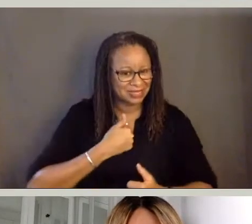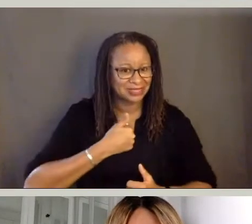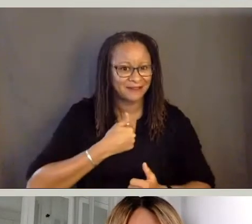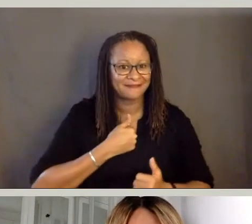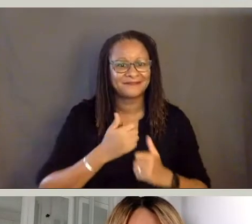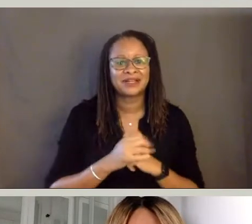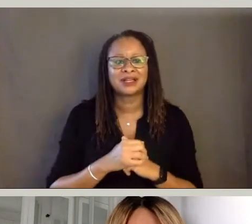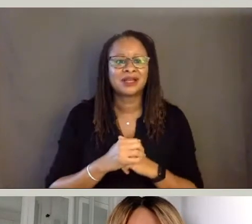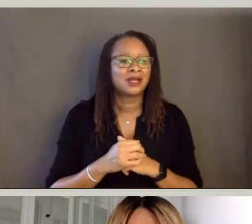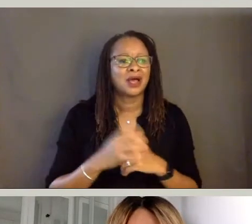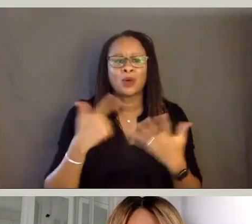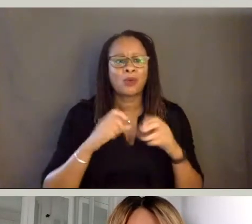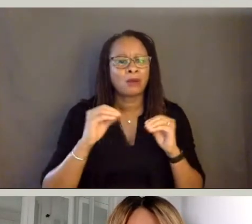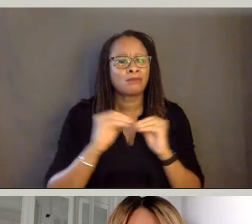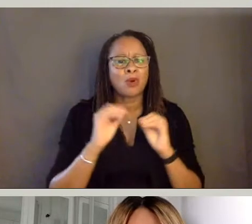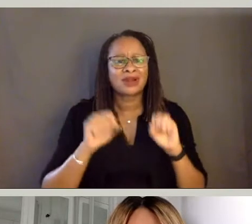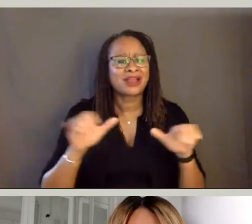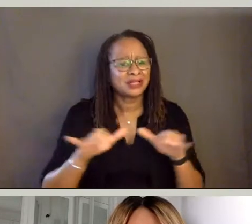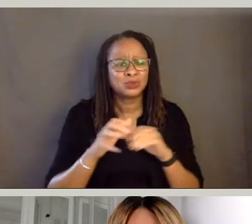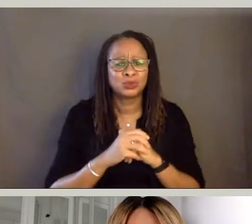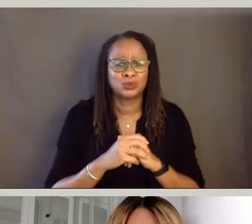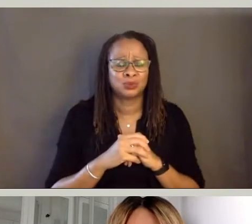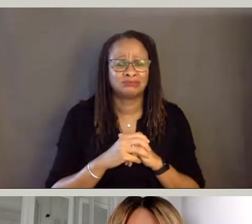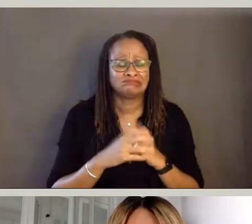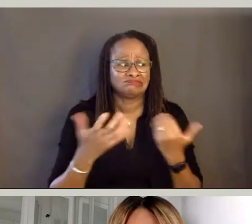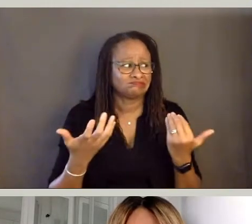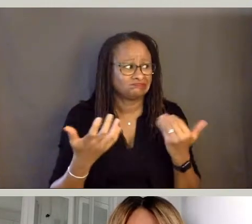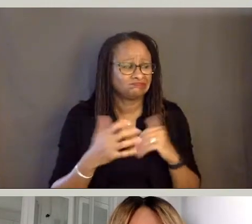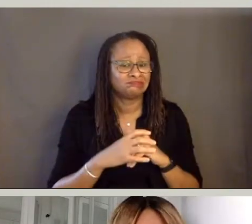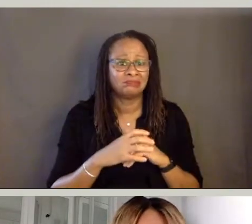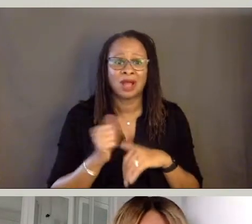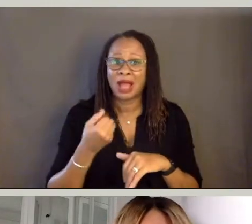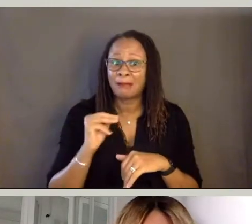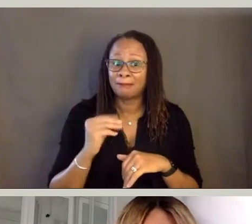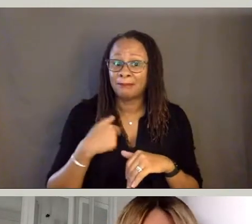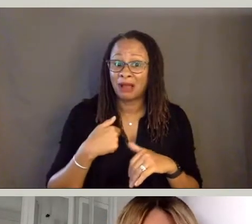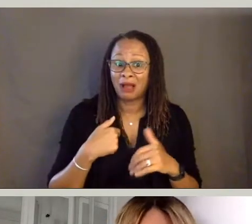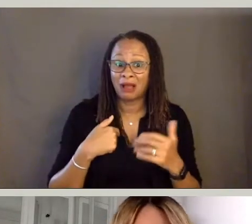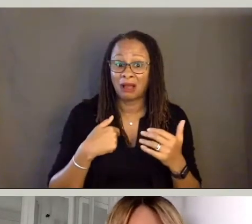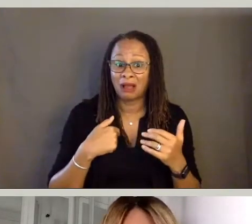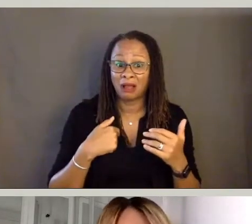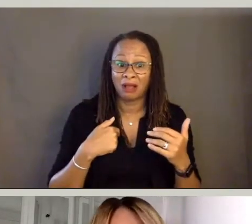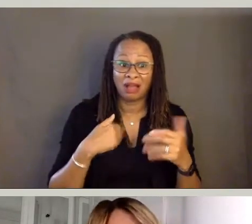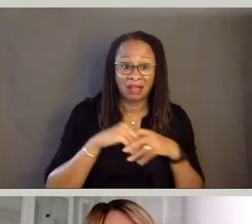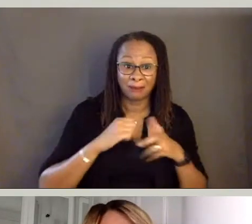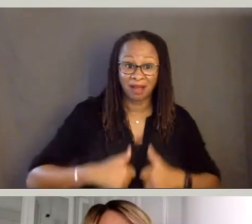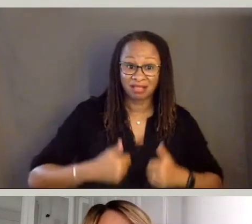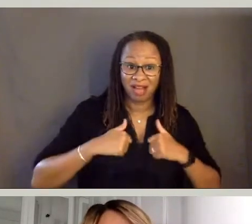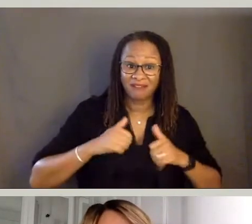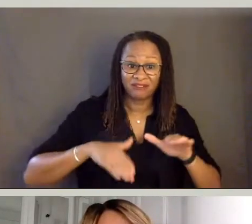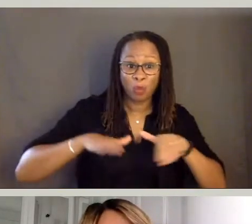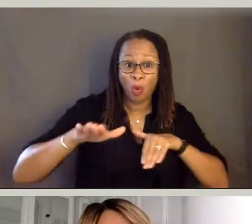"What more can I be doing? Am I, in my life, walking the talk?"